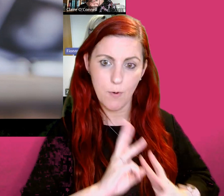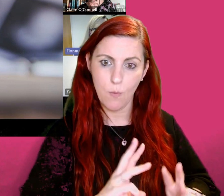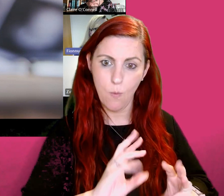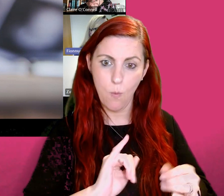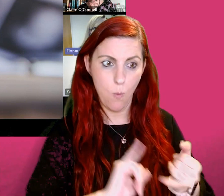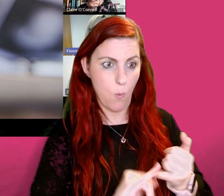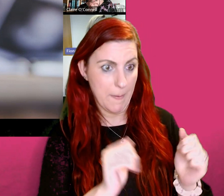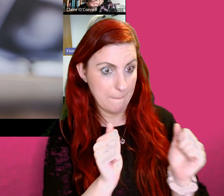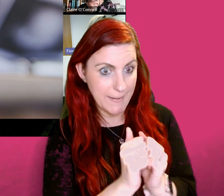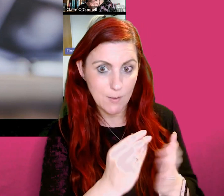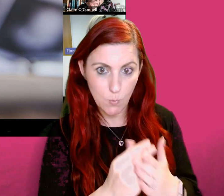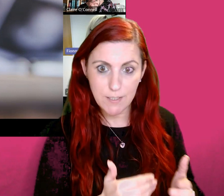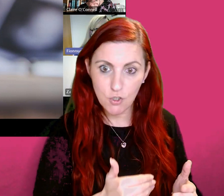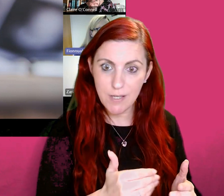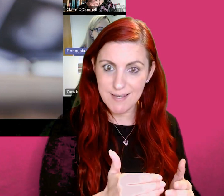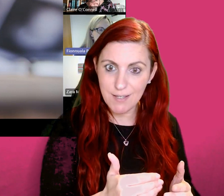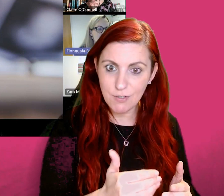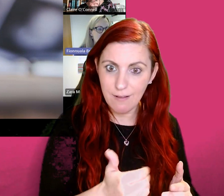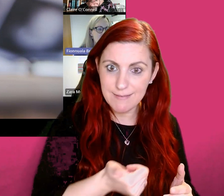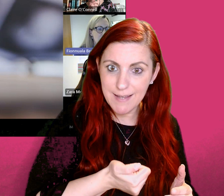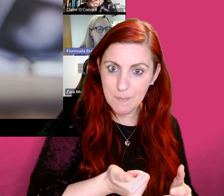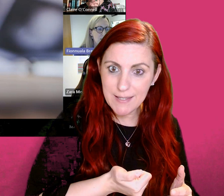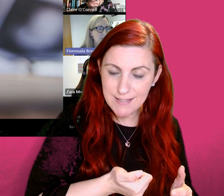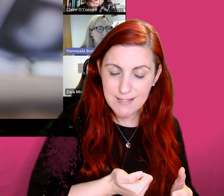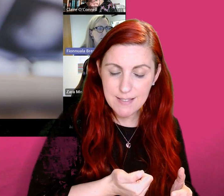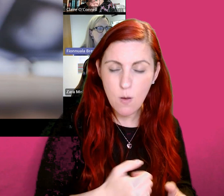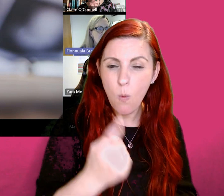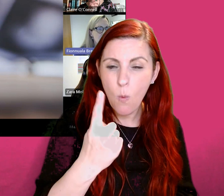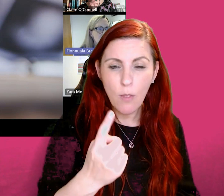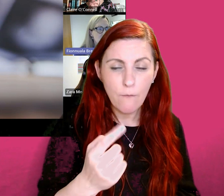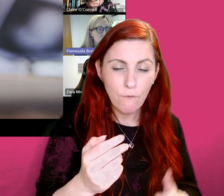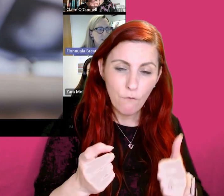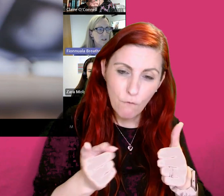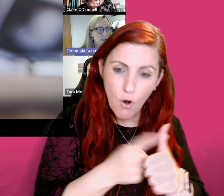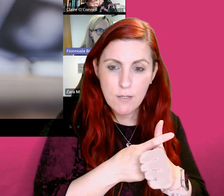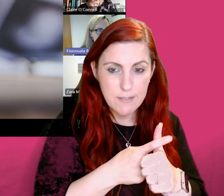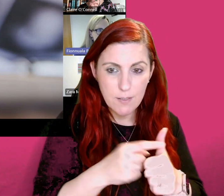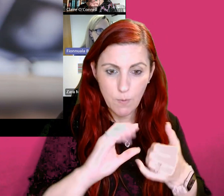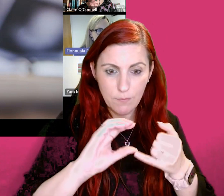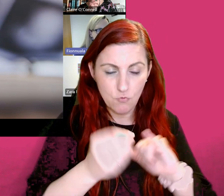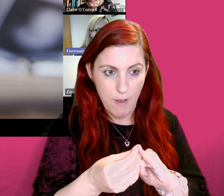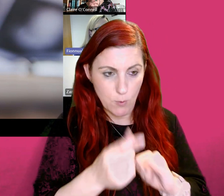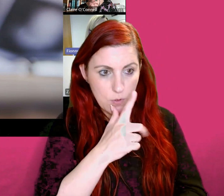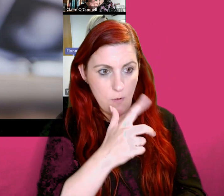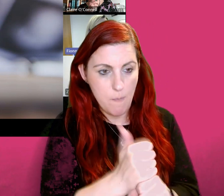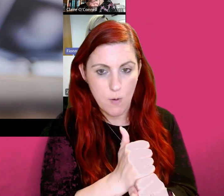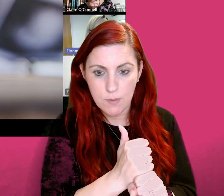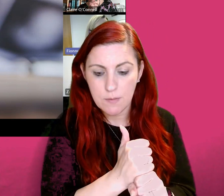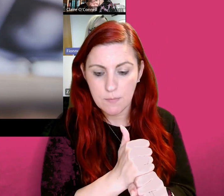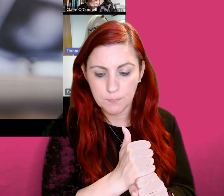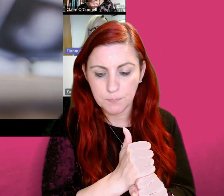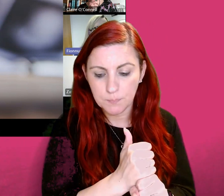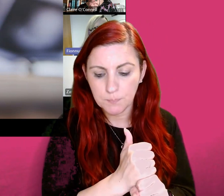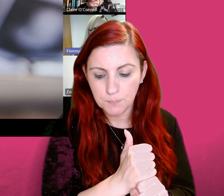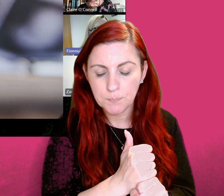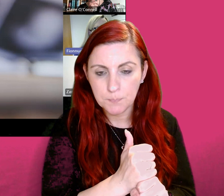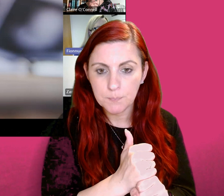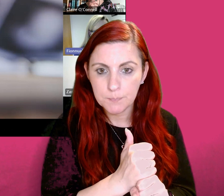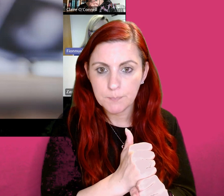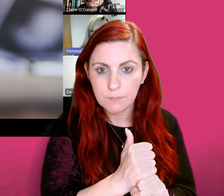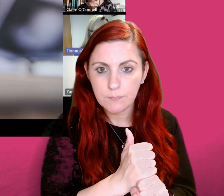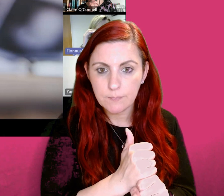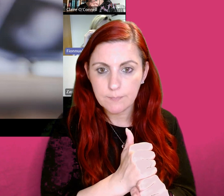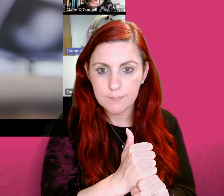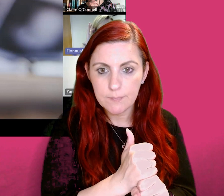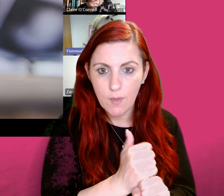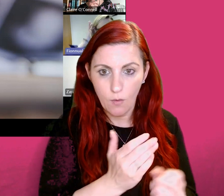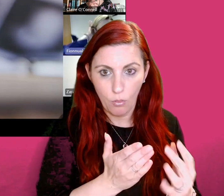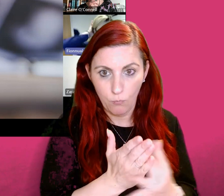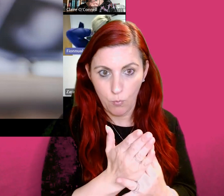diabetes so one of the first things that we have tried to address um H in in in this research and